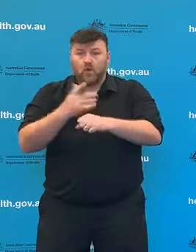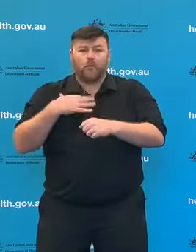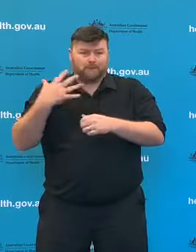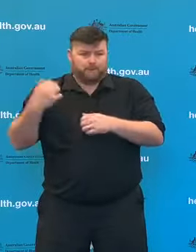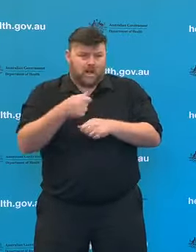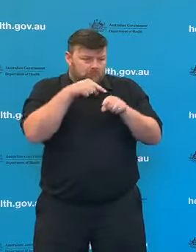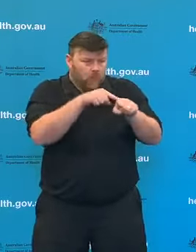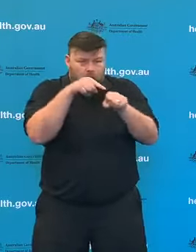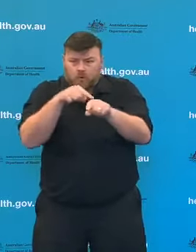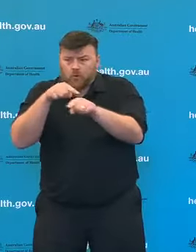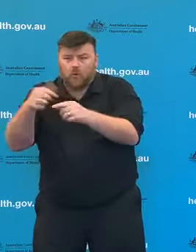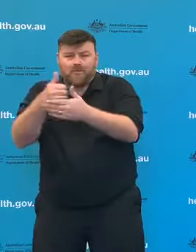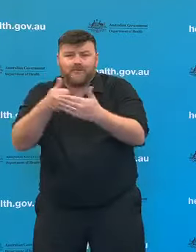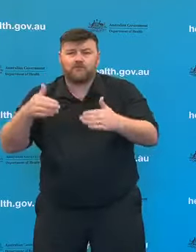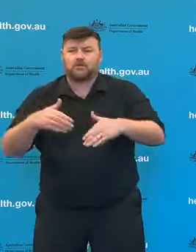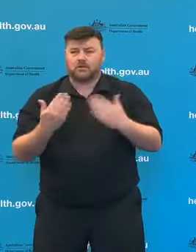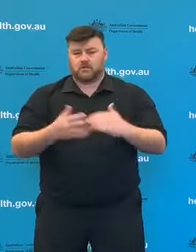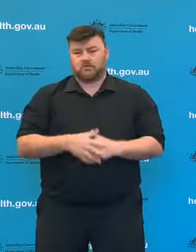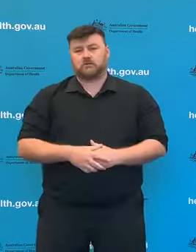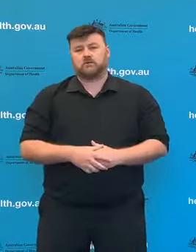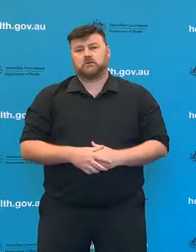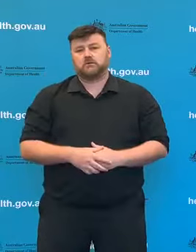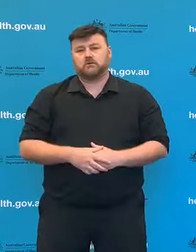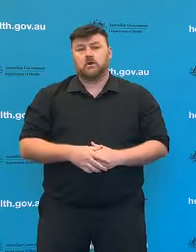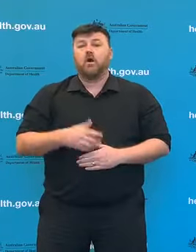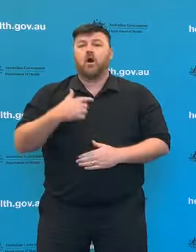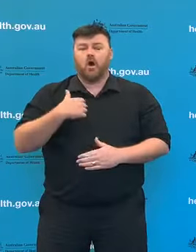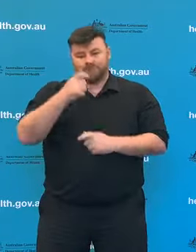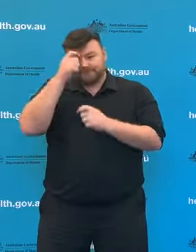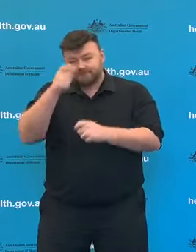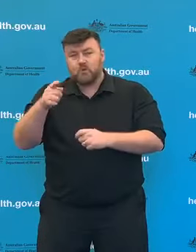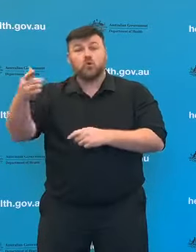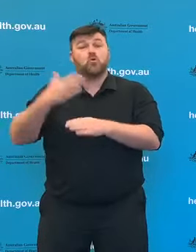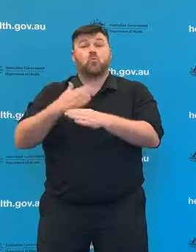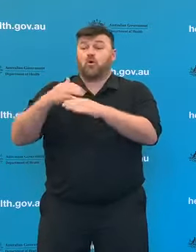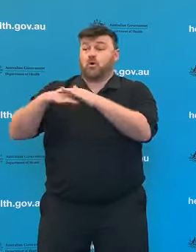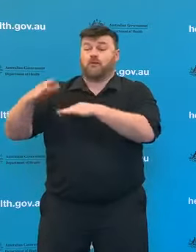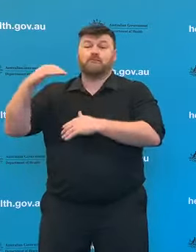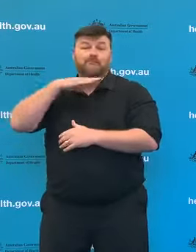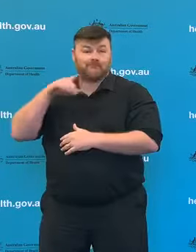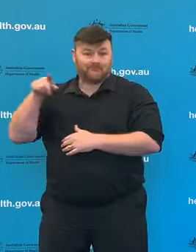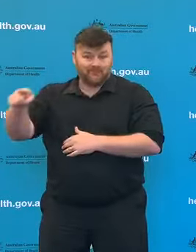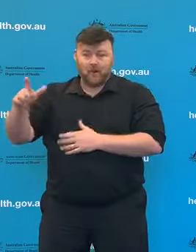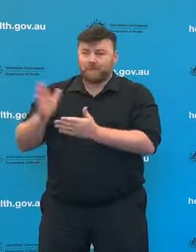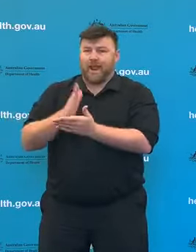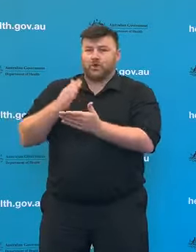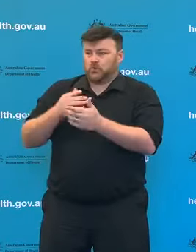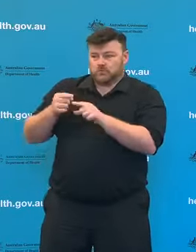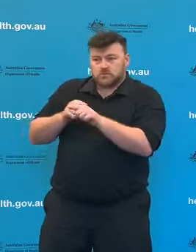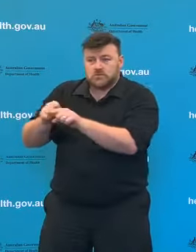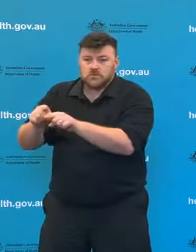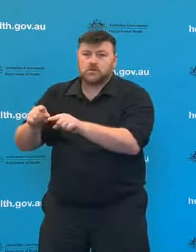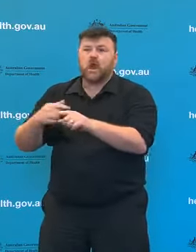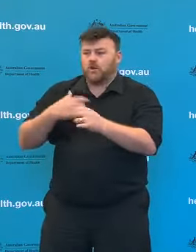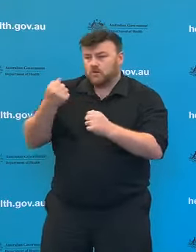every day and I acknowledge the work of our colleagues in Victoria, to ensure that this is happening and the support being provided by contact